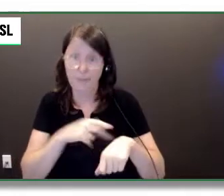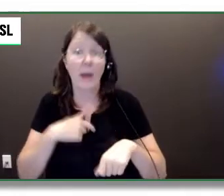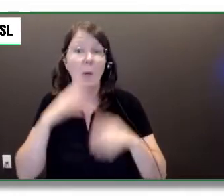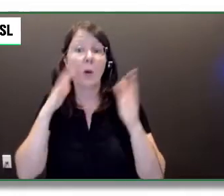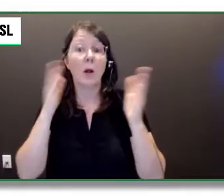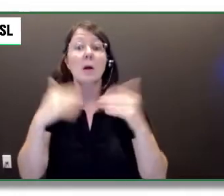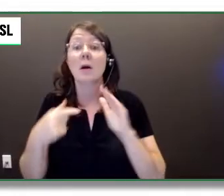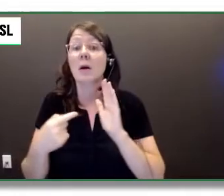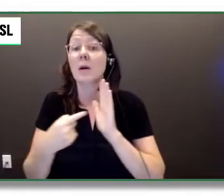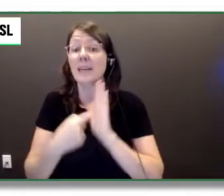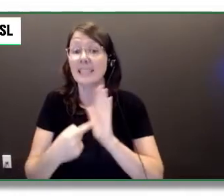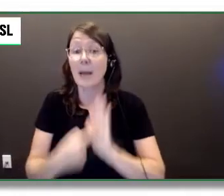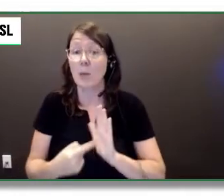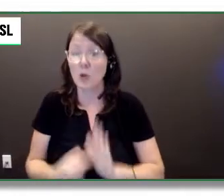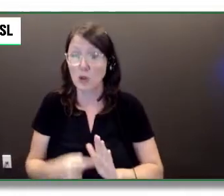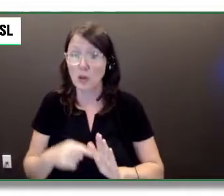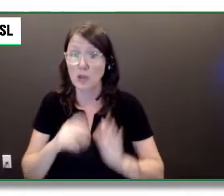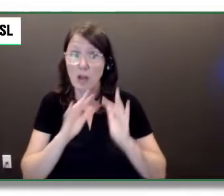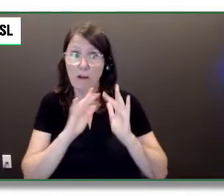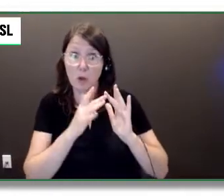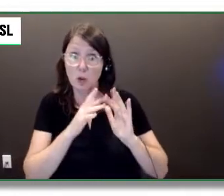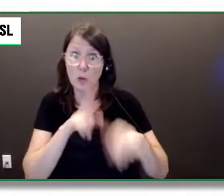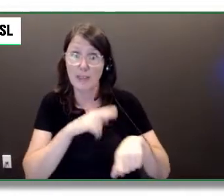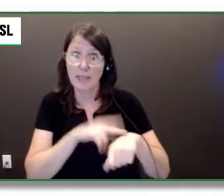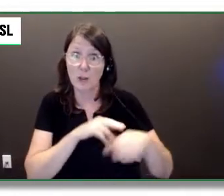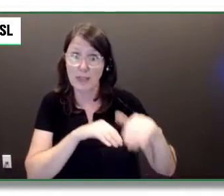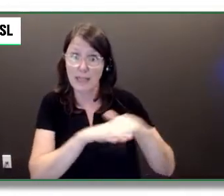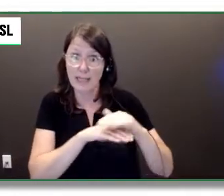info. This next slide says - Who am I? and it